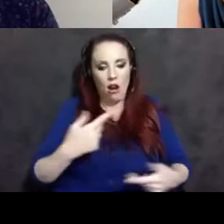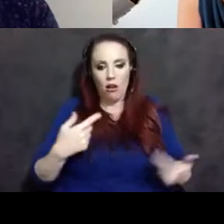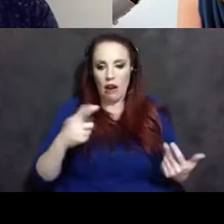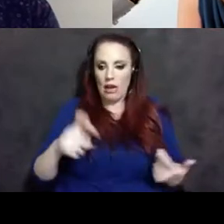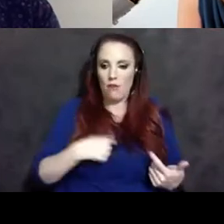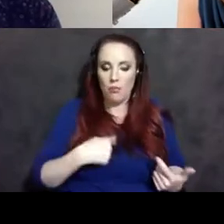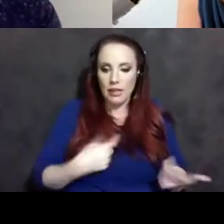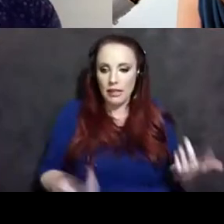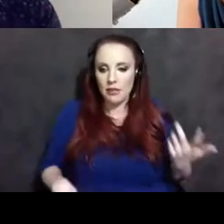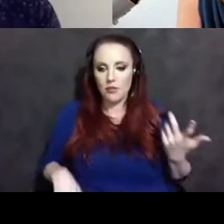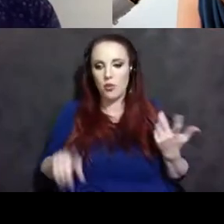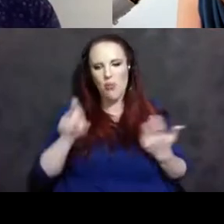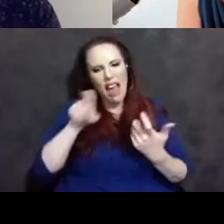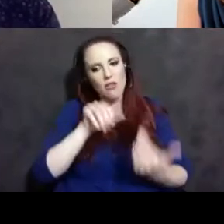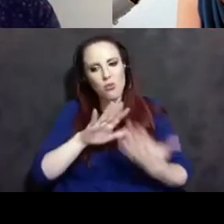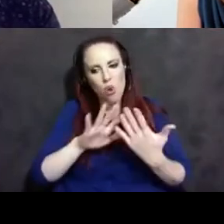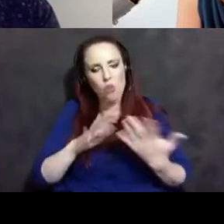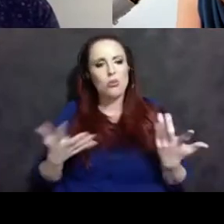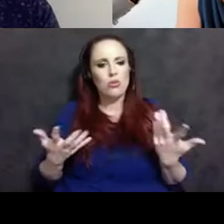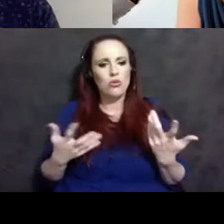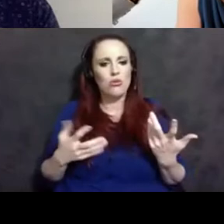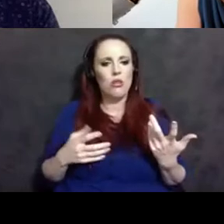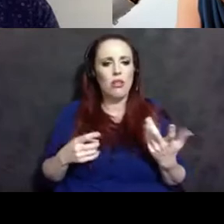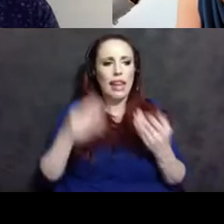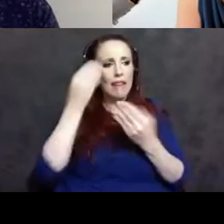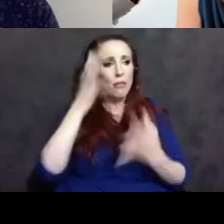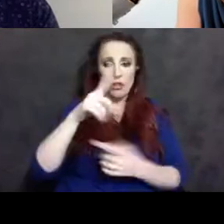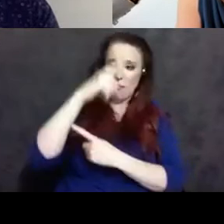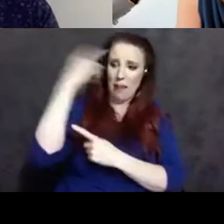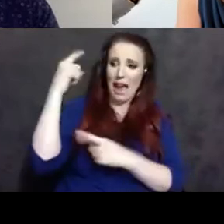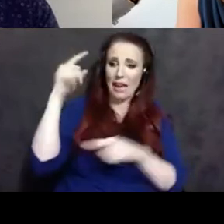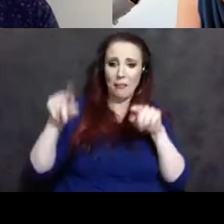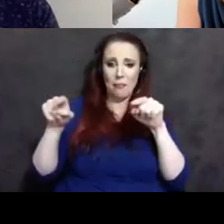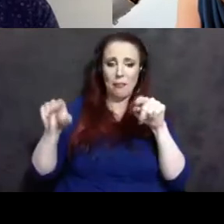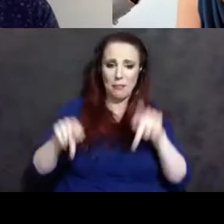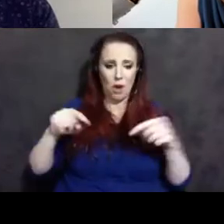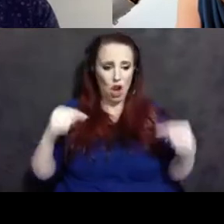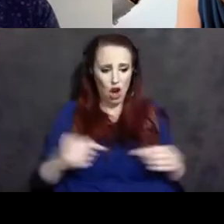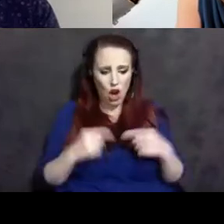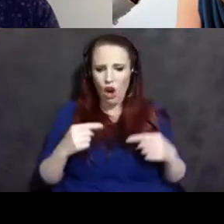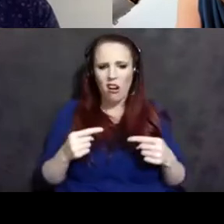The information of, like, black people are in pain is already there. The data on trans people in pain is there.